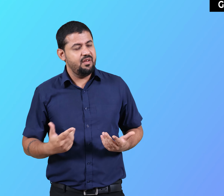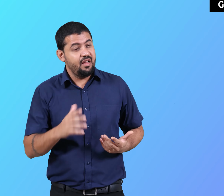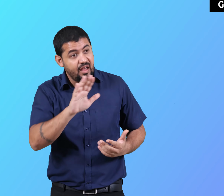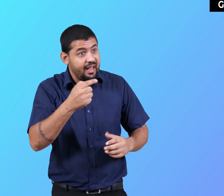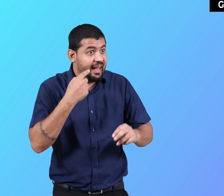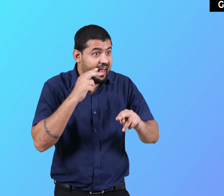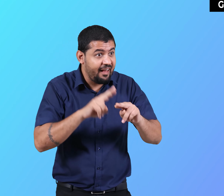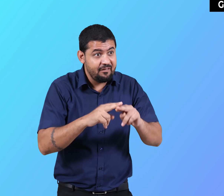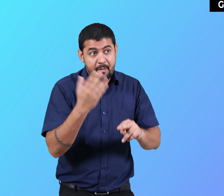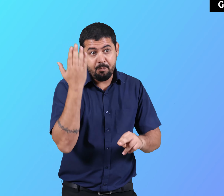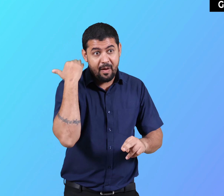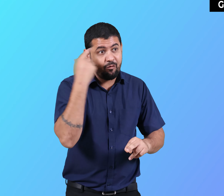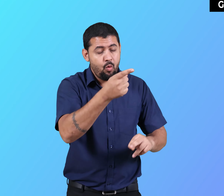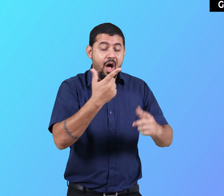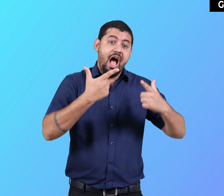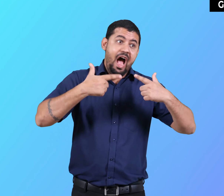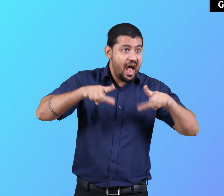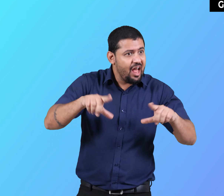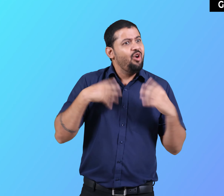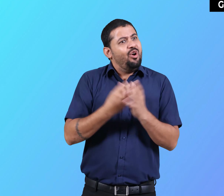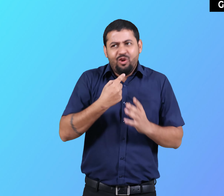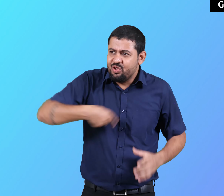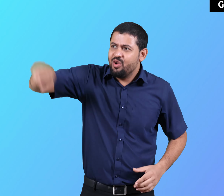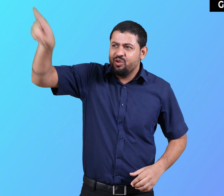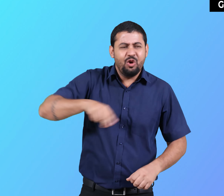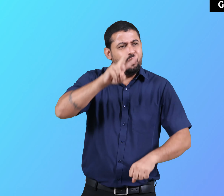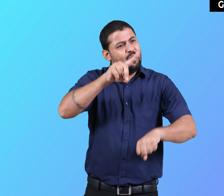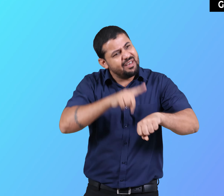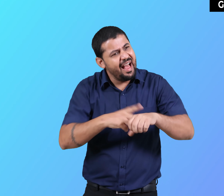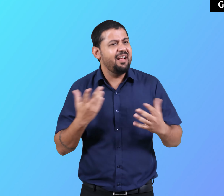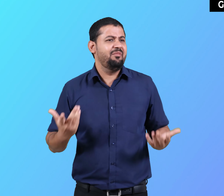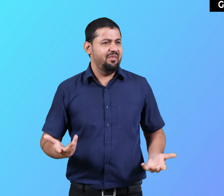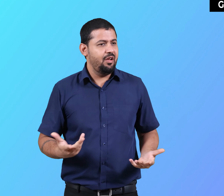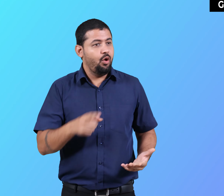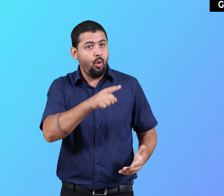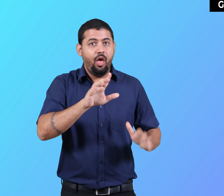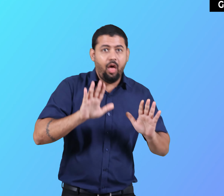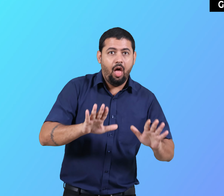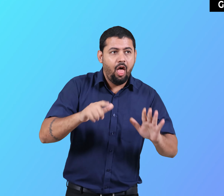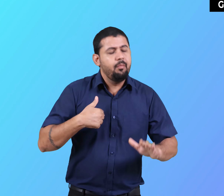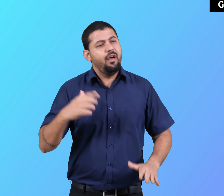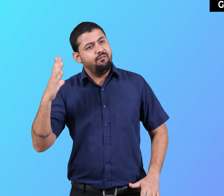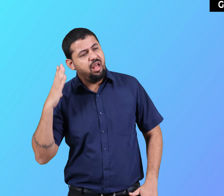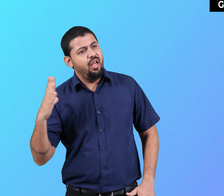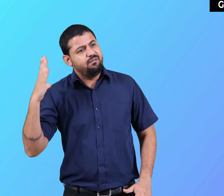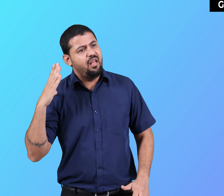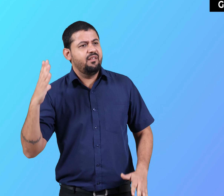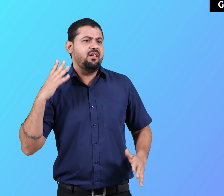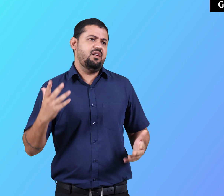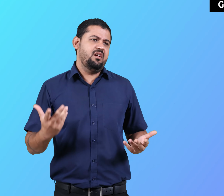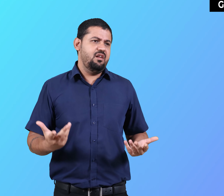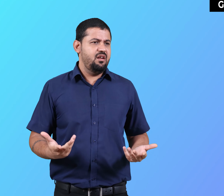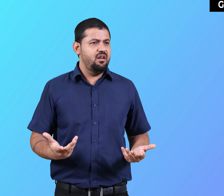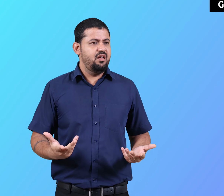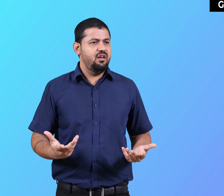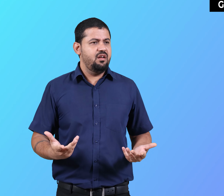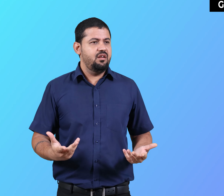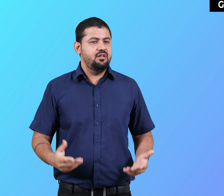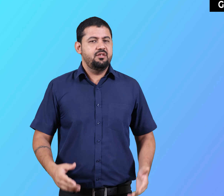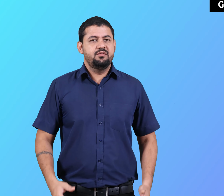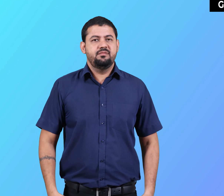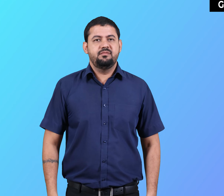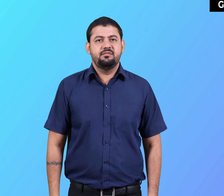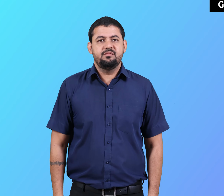If you had let us go earlier, we could have already made two trips there and back.”